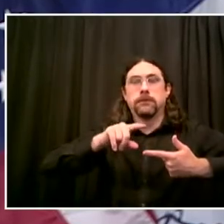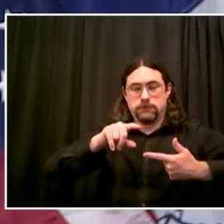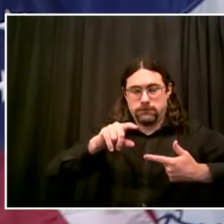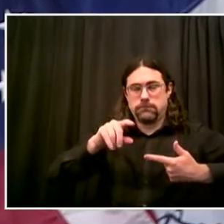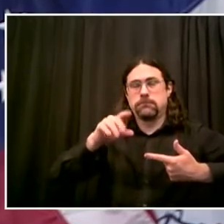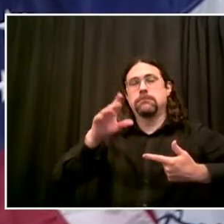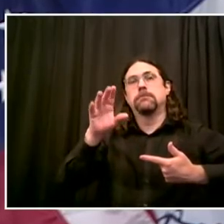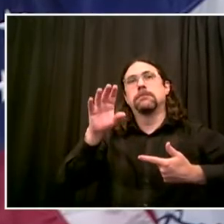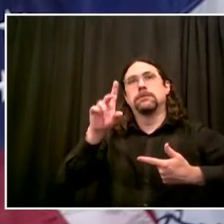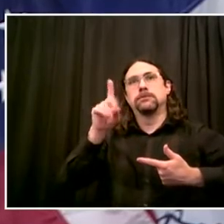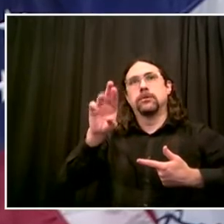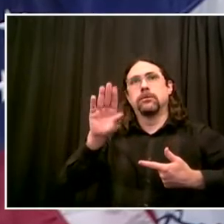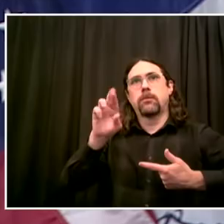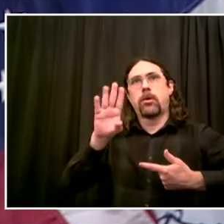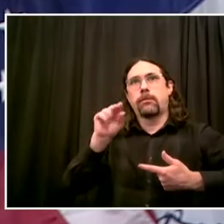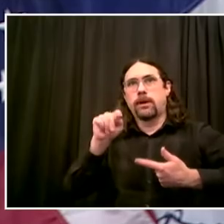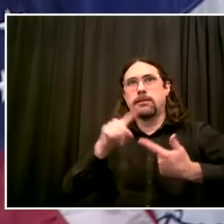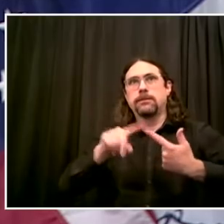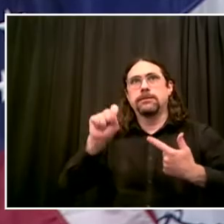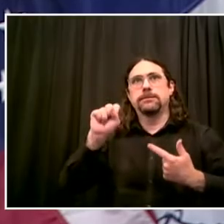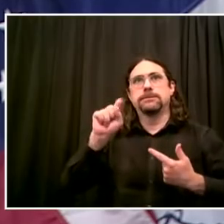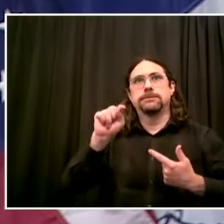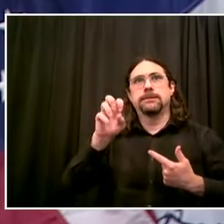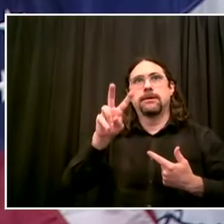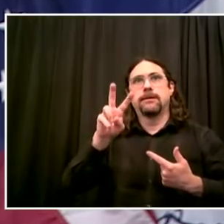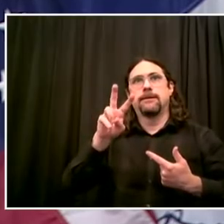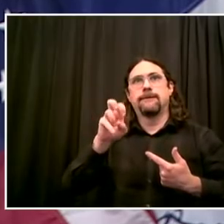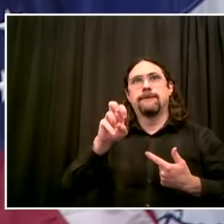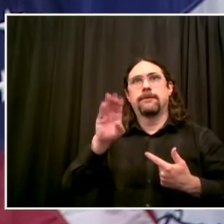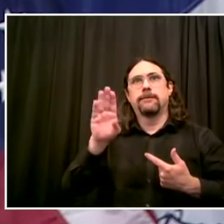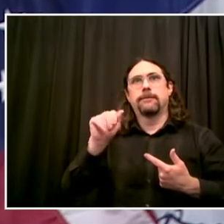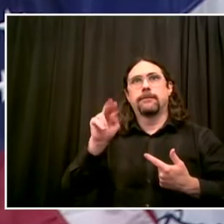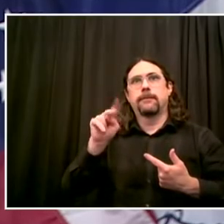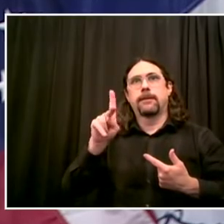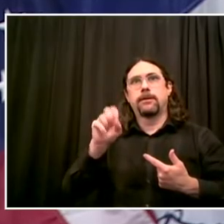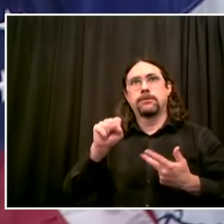AS A